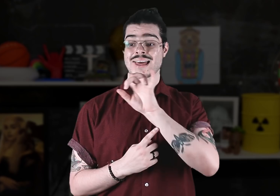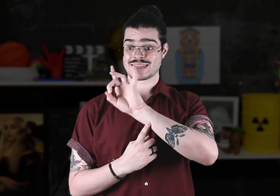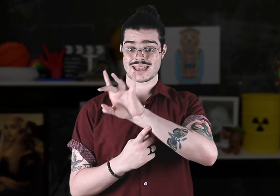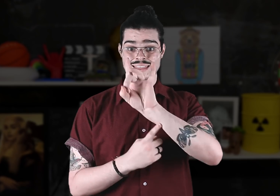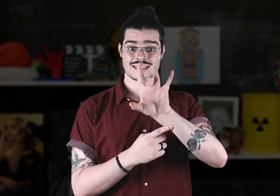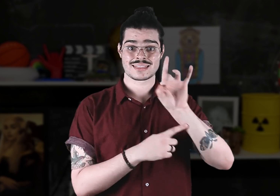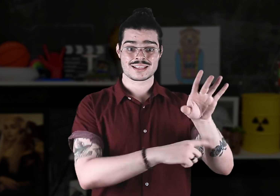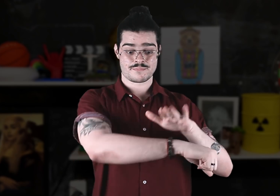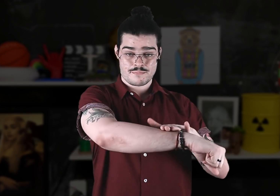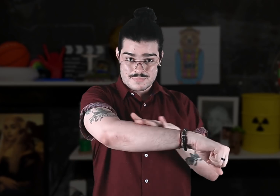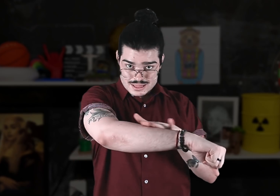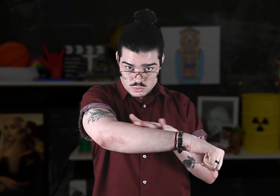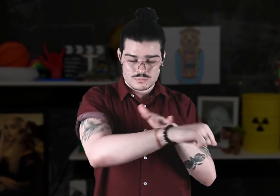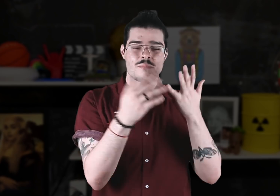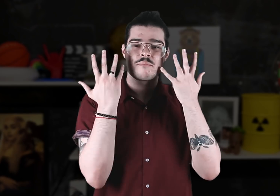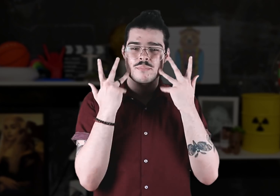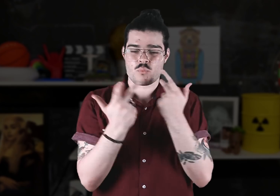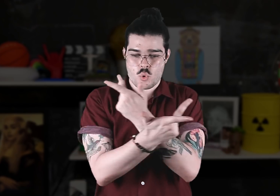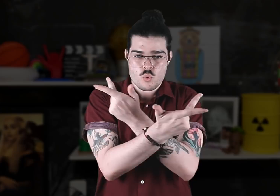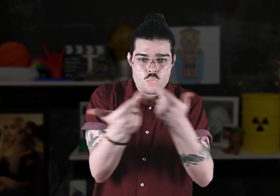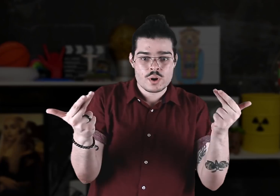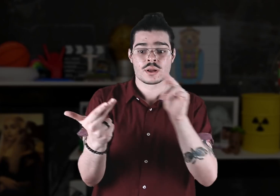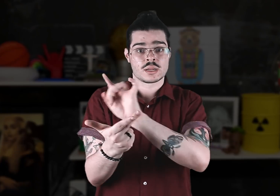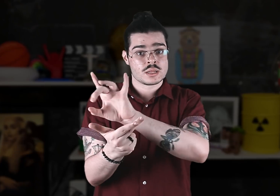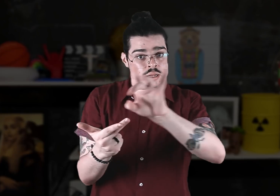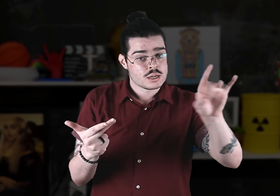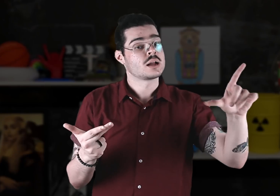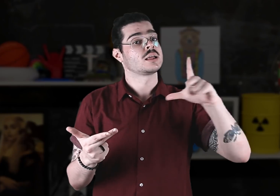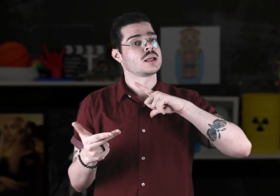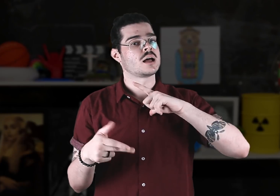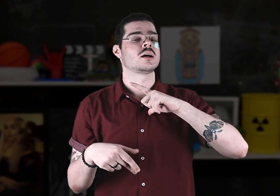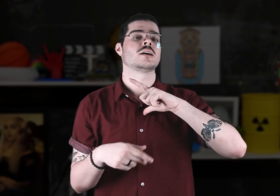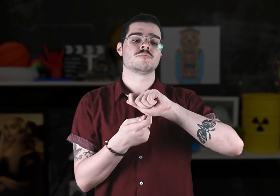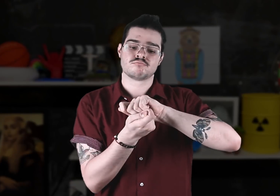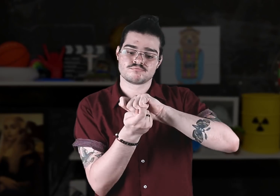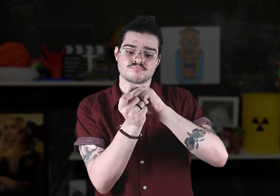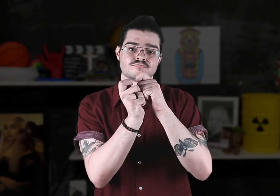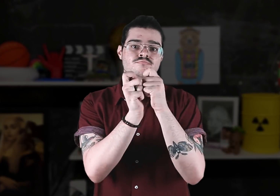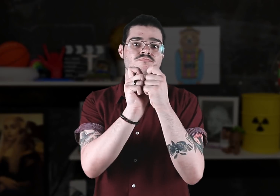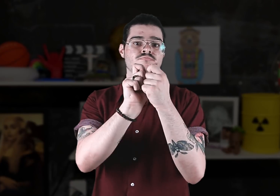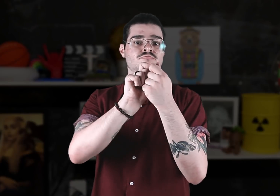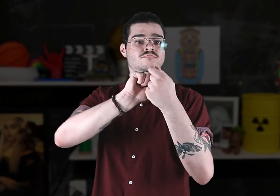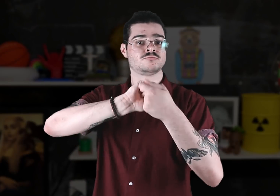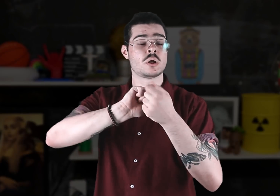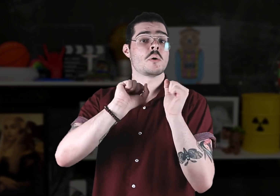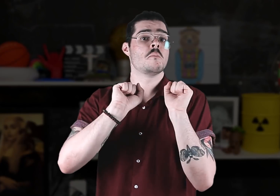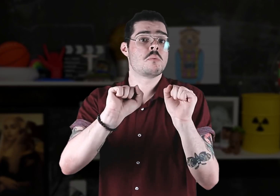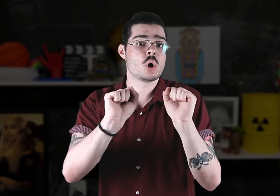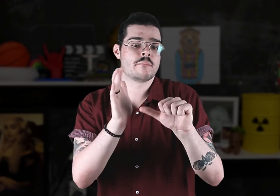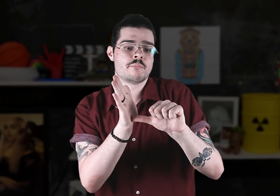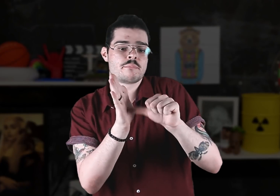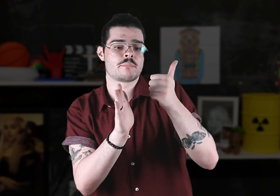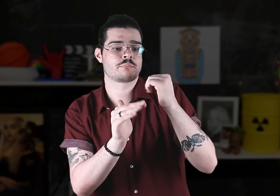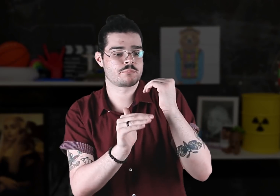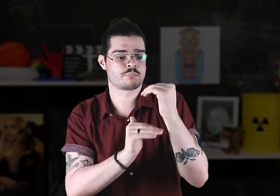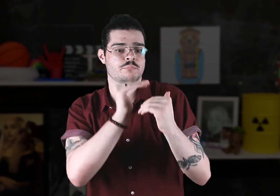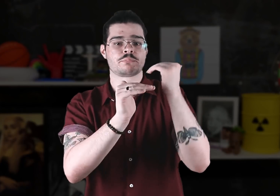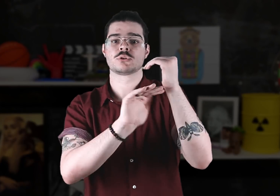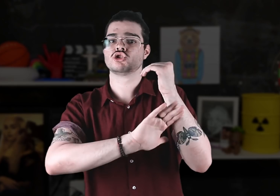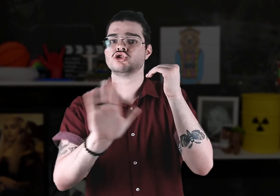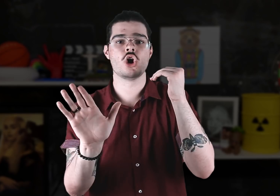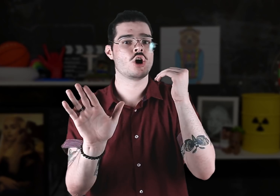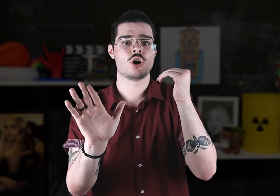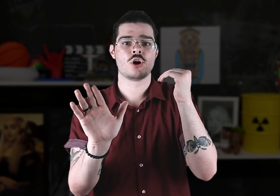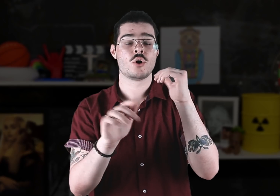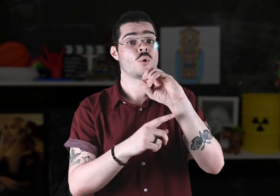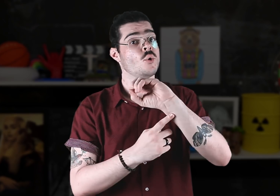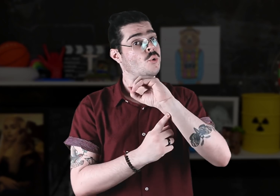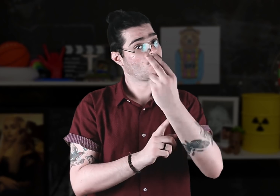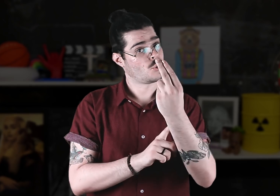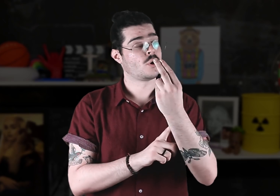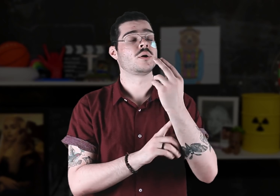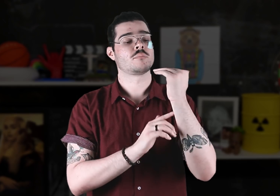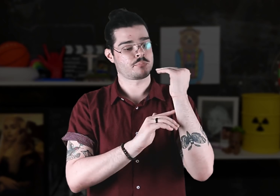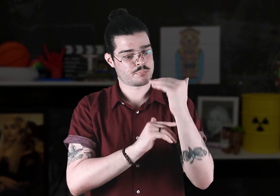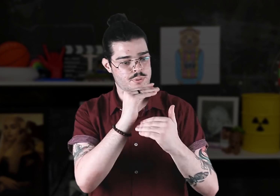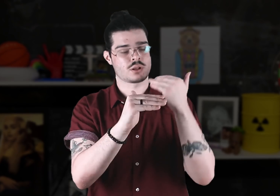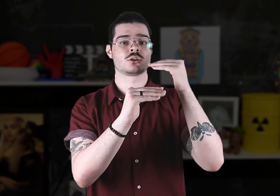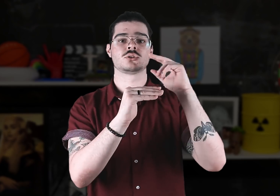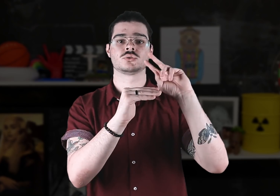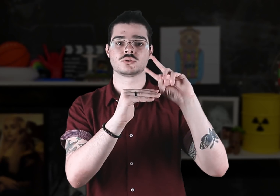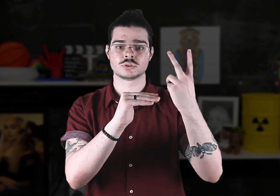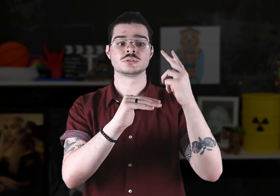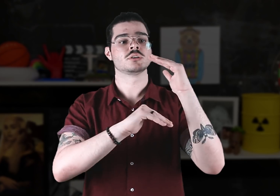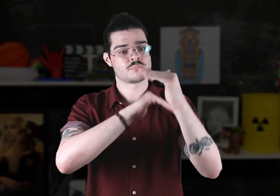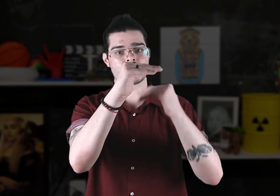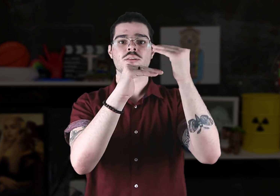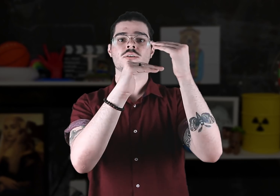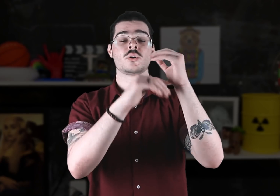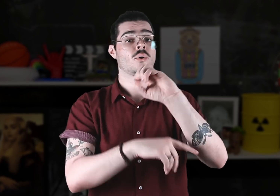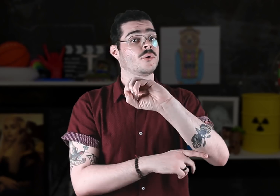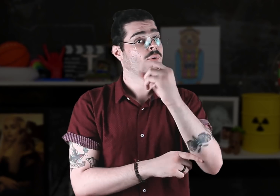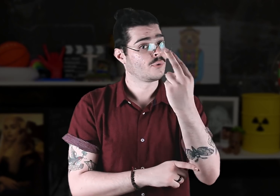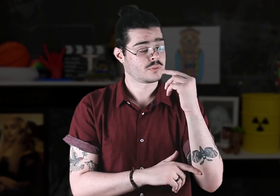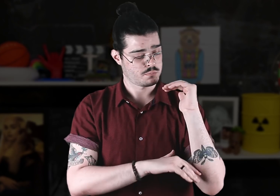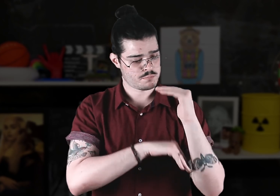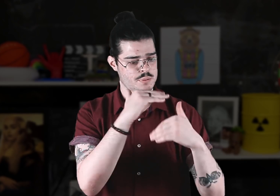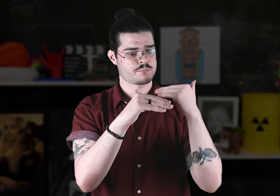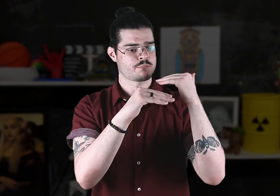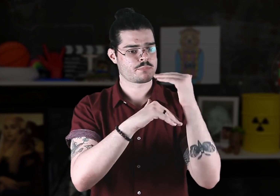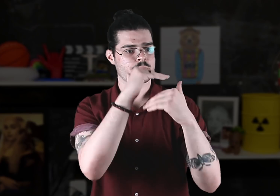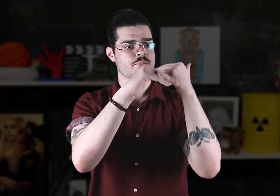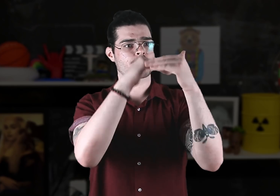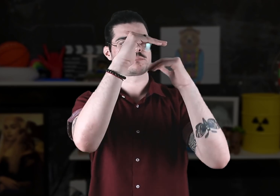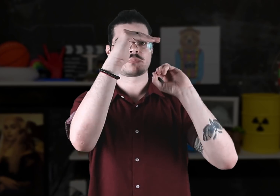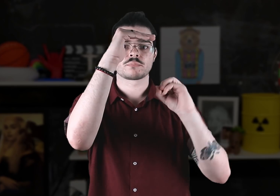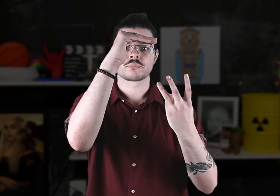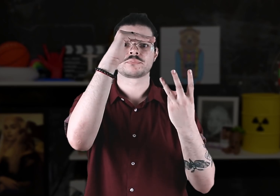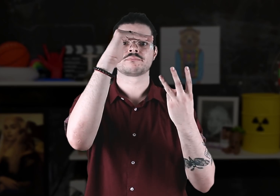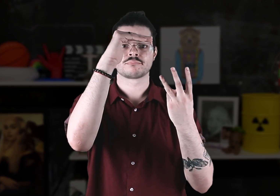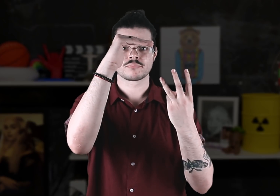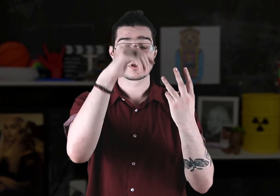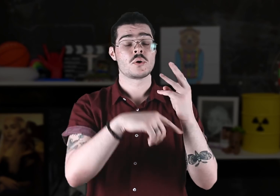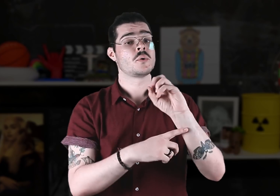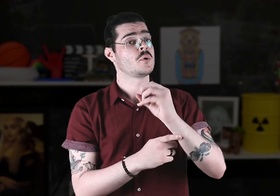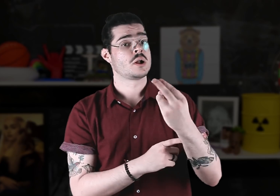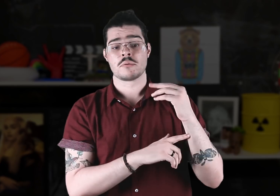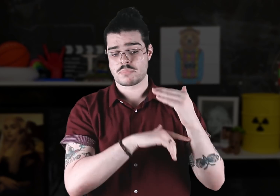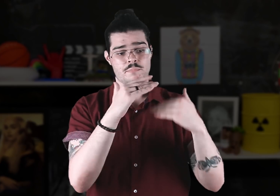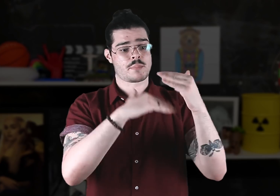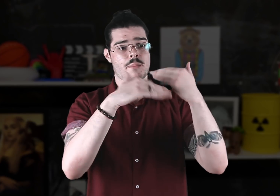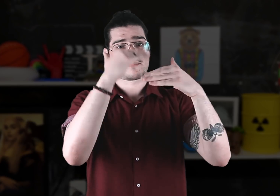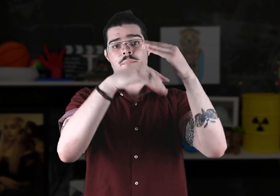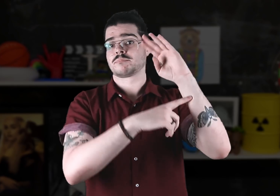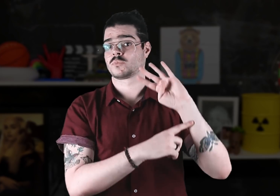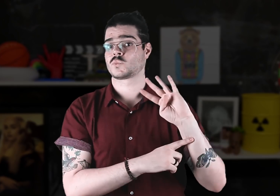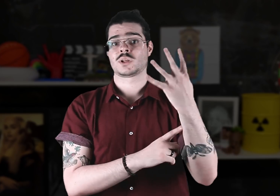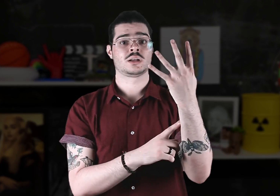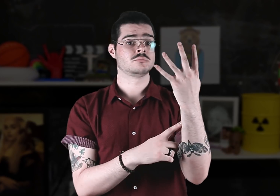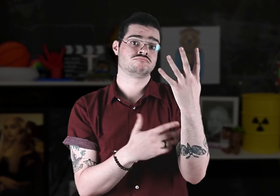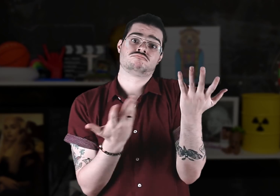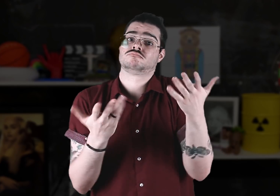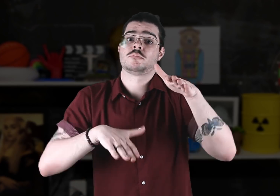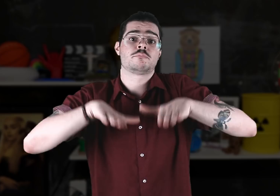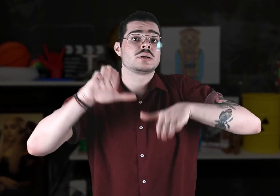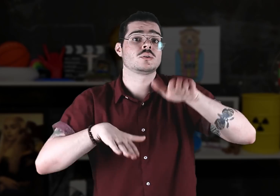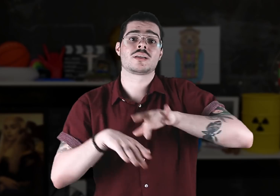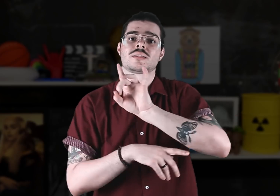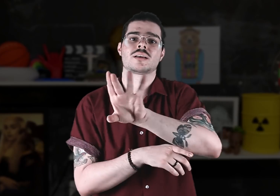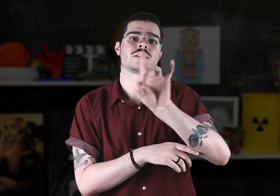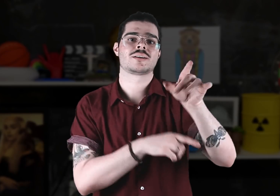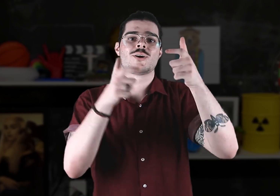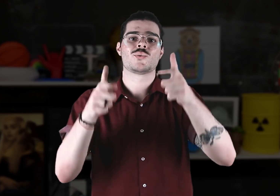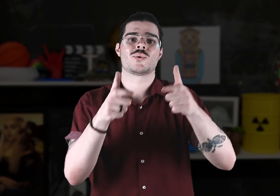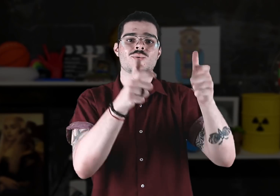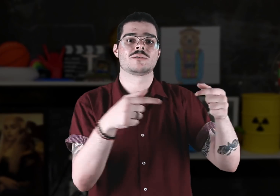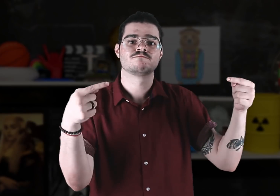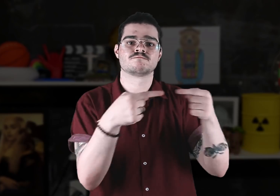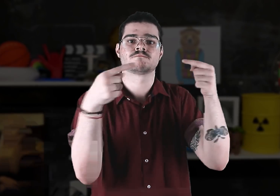each species of animal changes in the first, second, third or fourth stages of evolution.